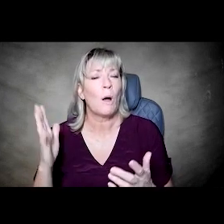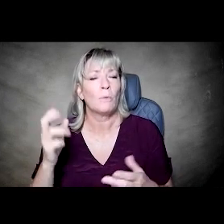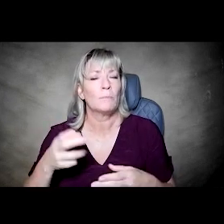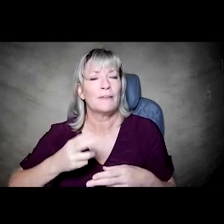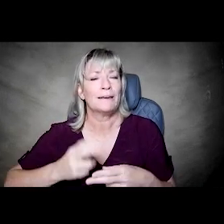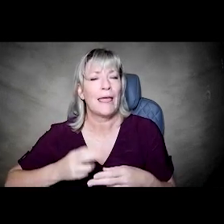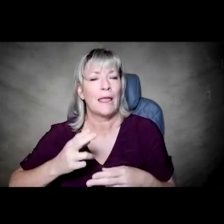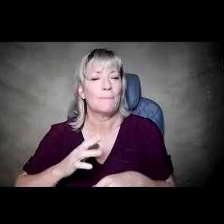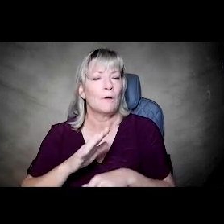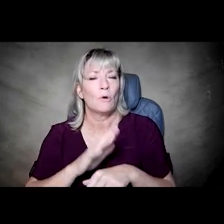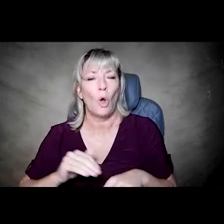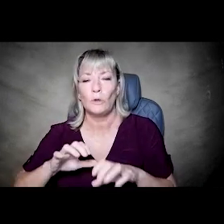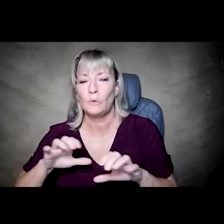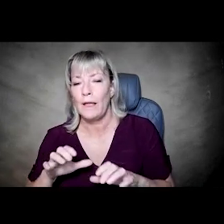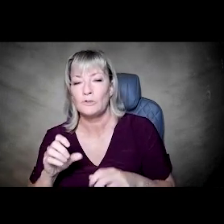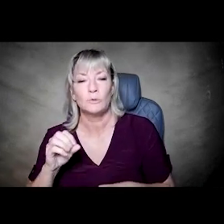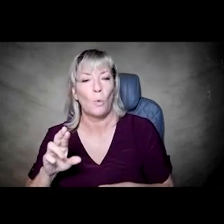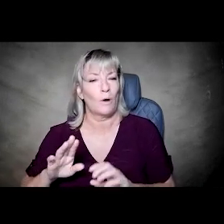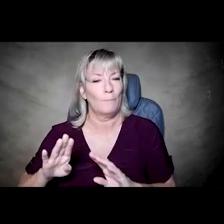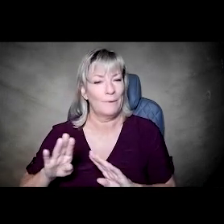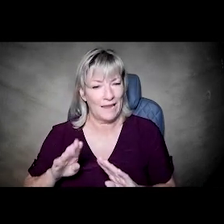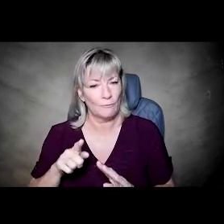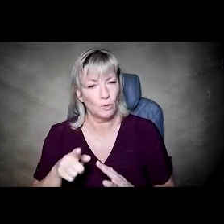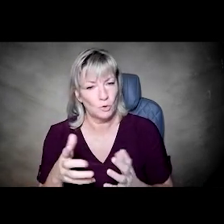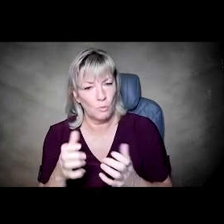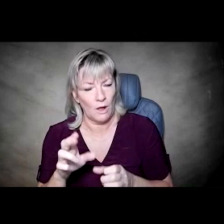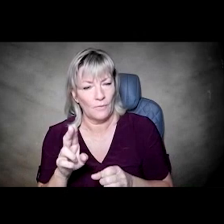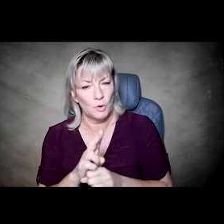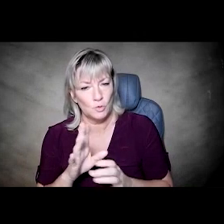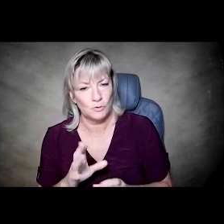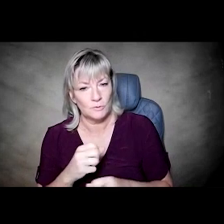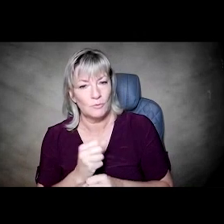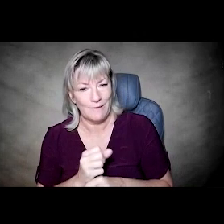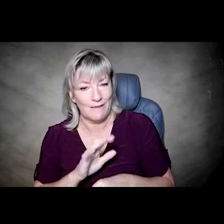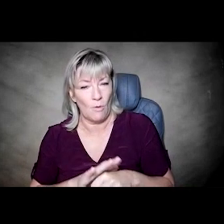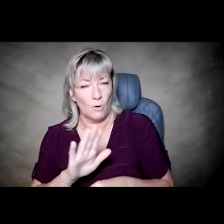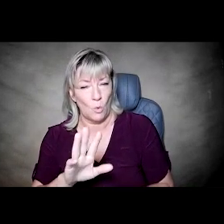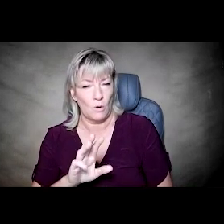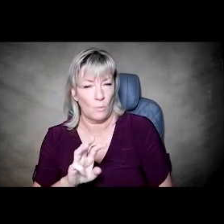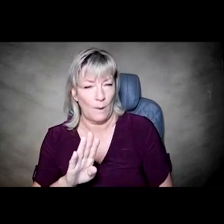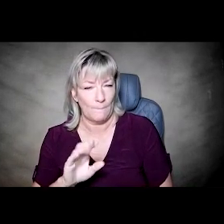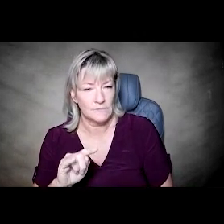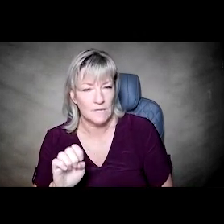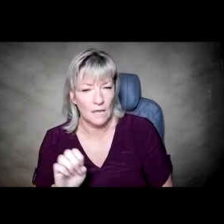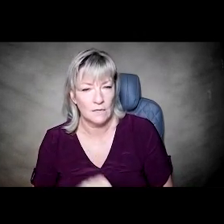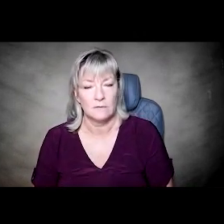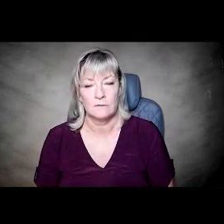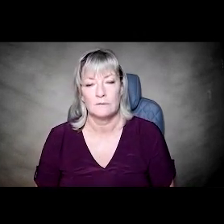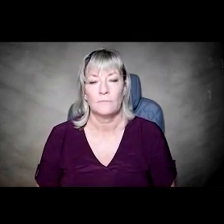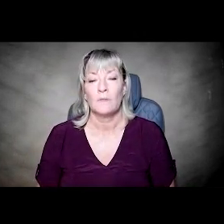be the main “call to action” or behavior you want users to make on your website?